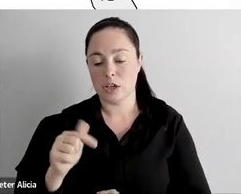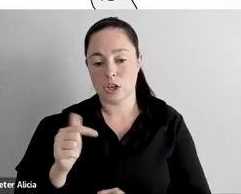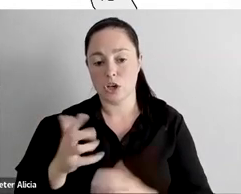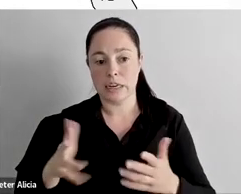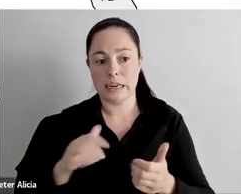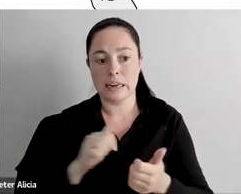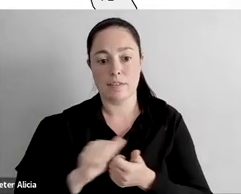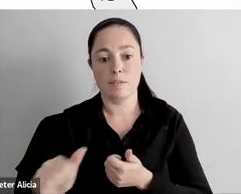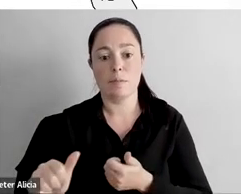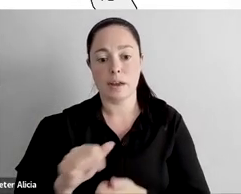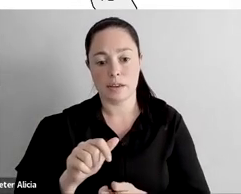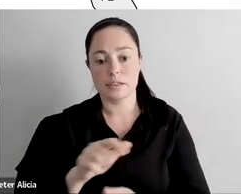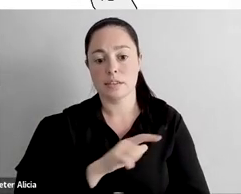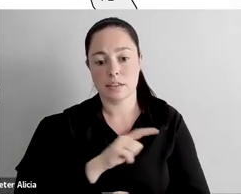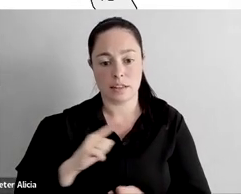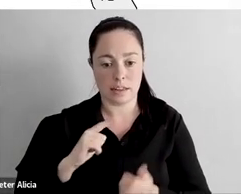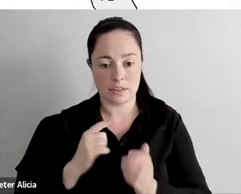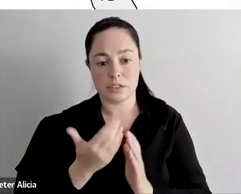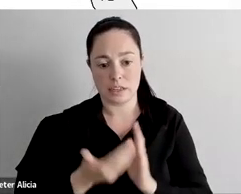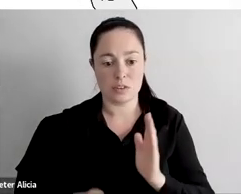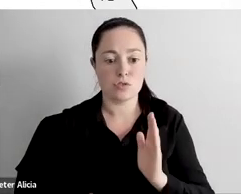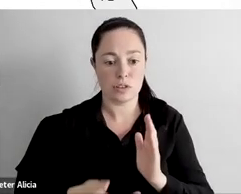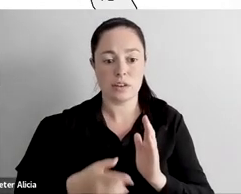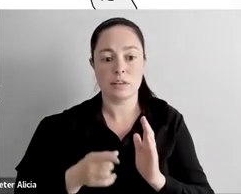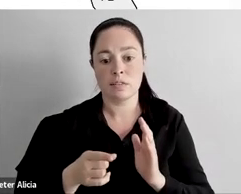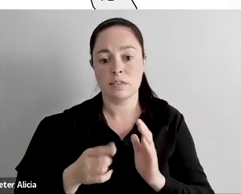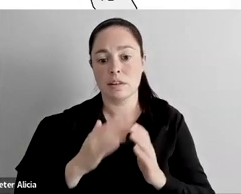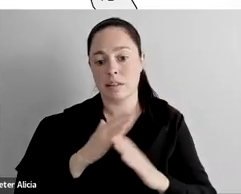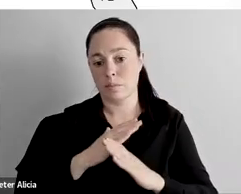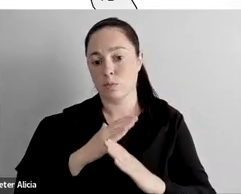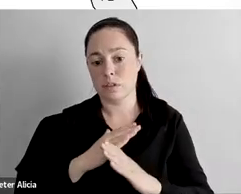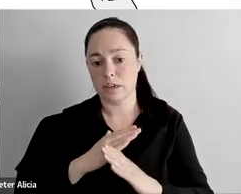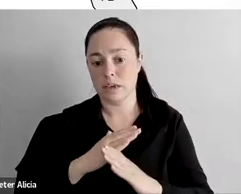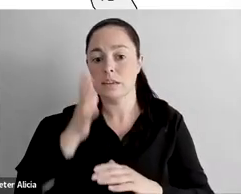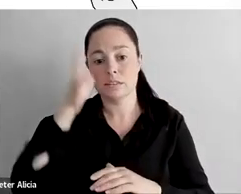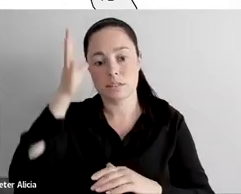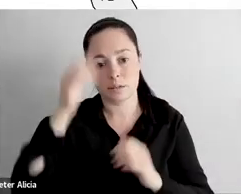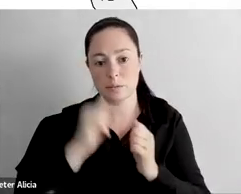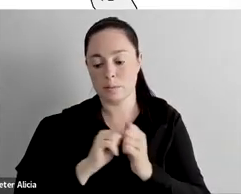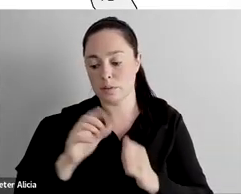legislation that protects parents with disabilities in either